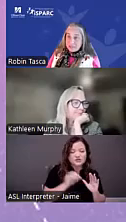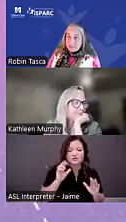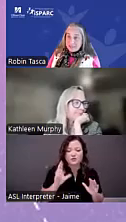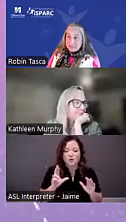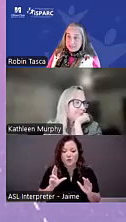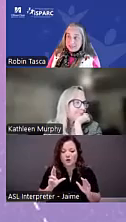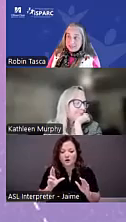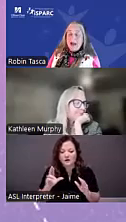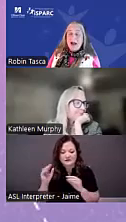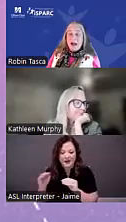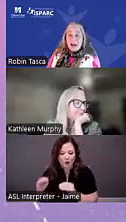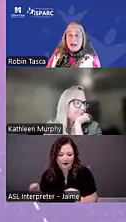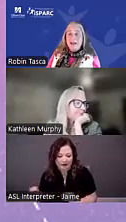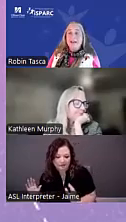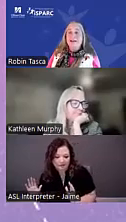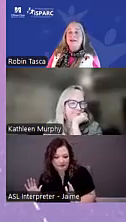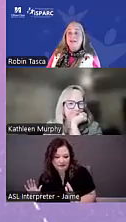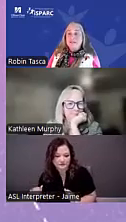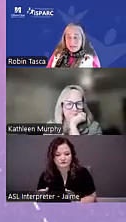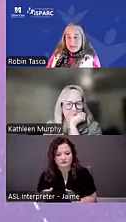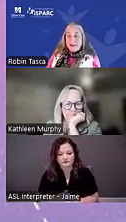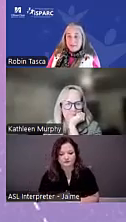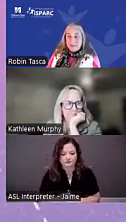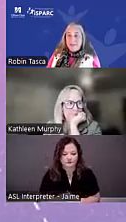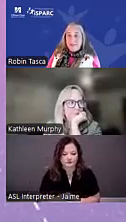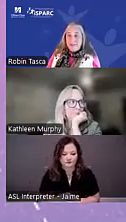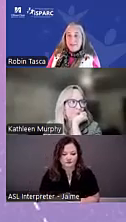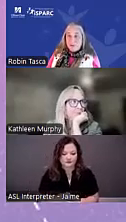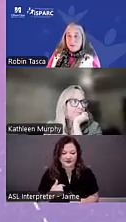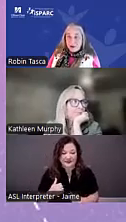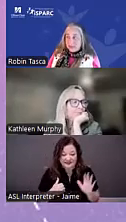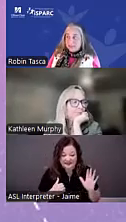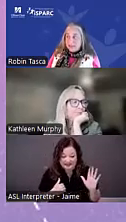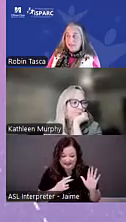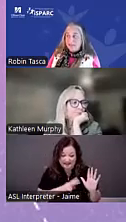Me personally, I tag everything with alt text.